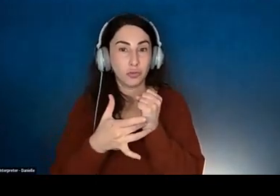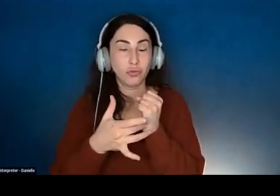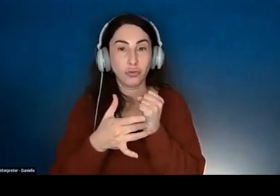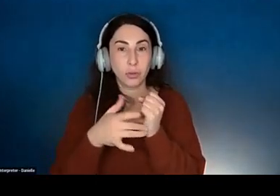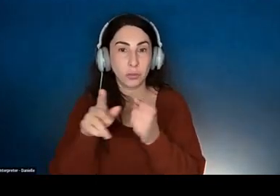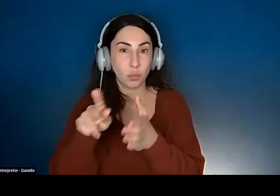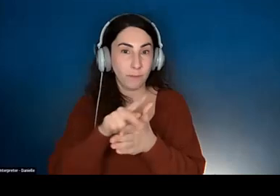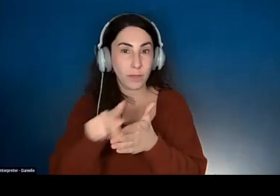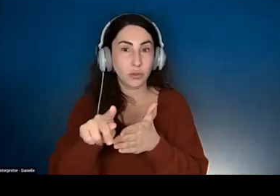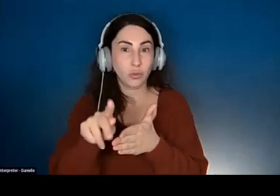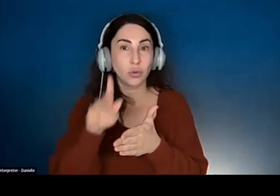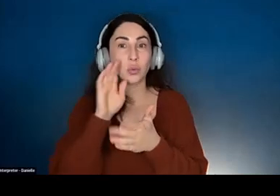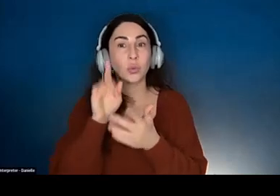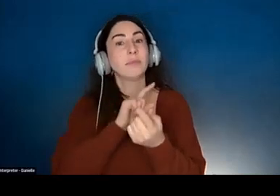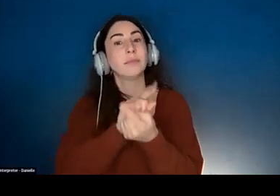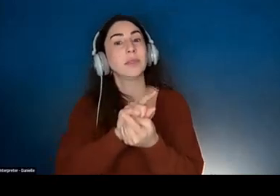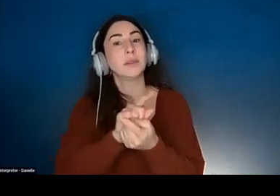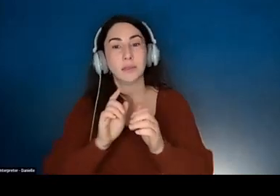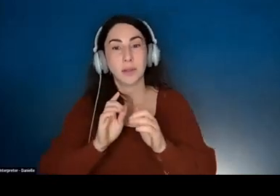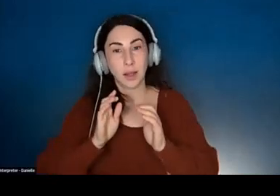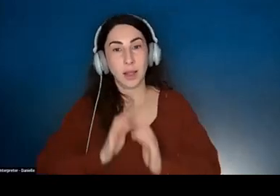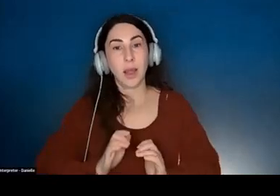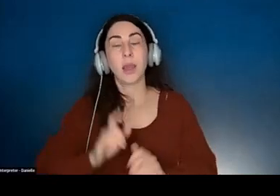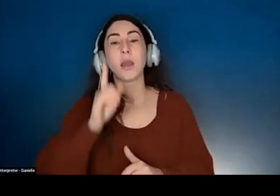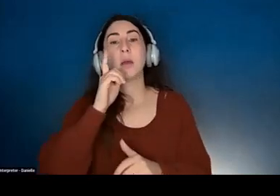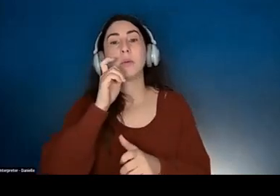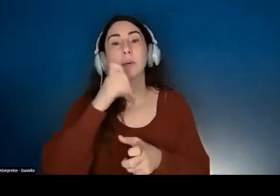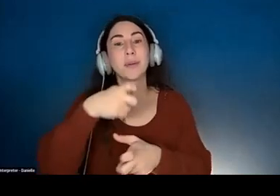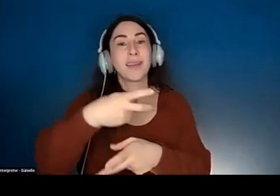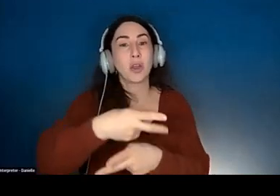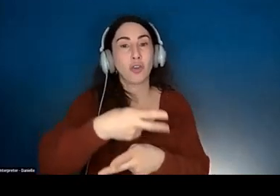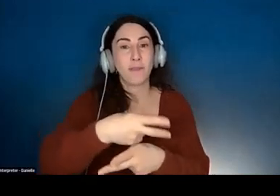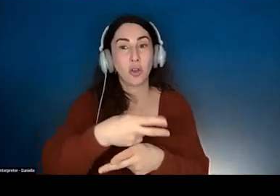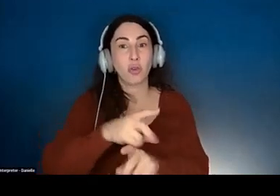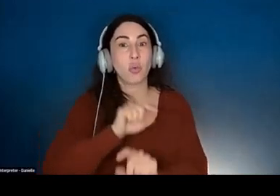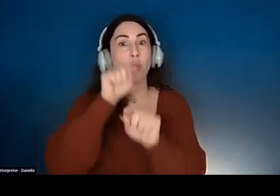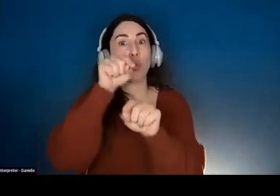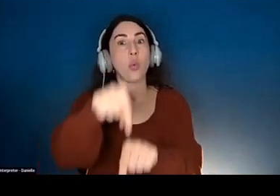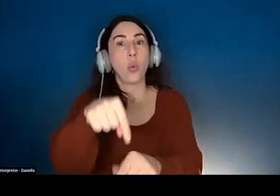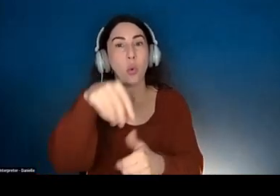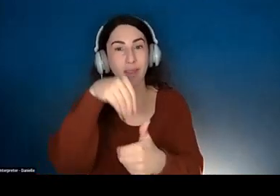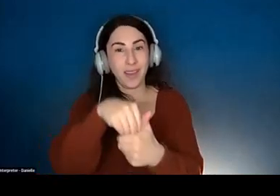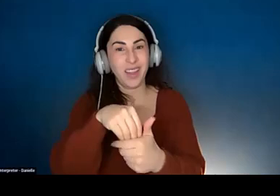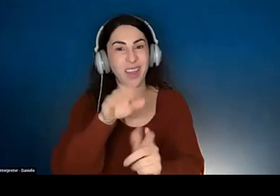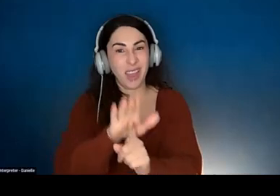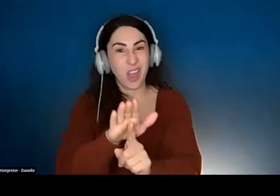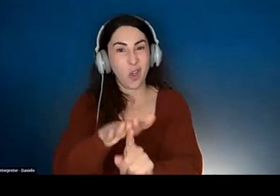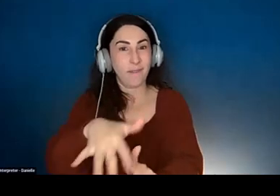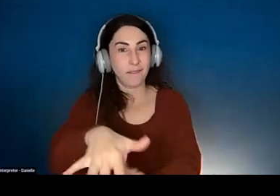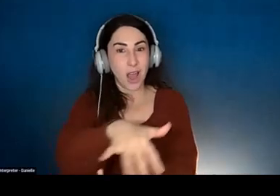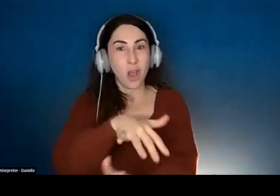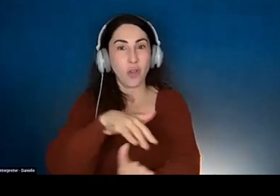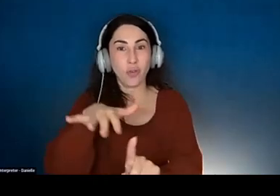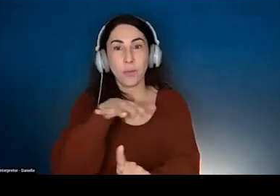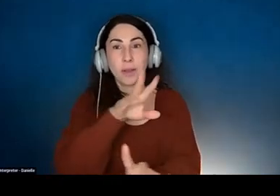their caregivers, and meet them in their environment to make some recommendations about what kind